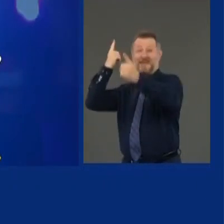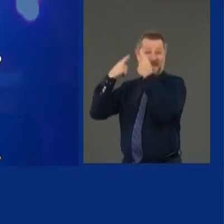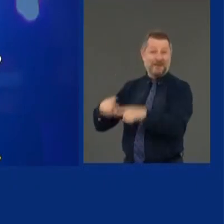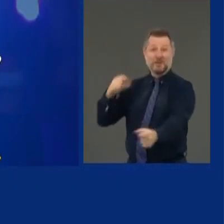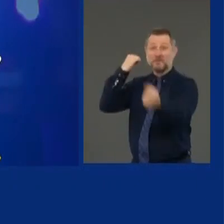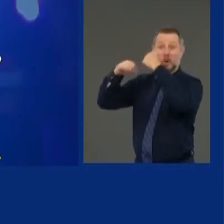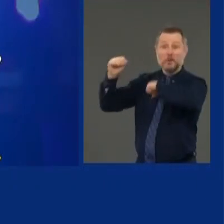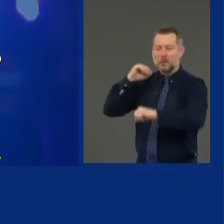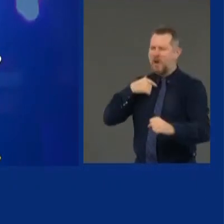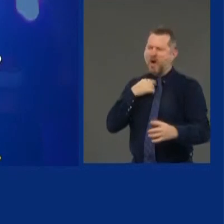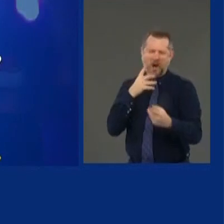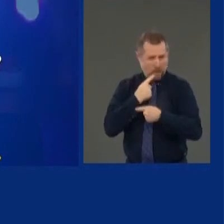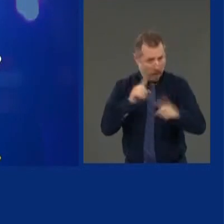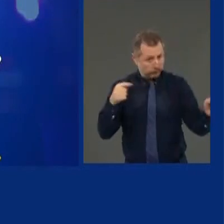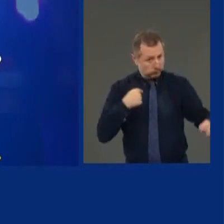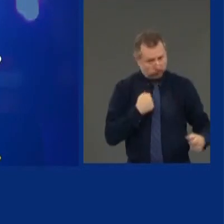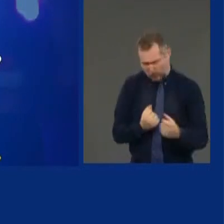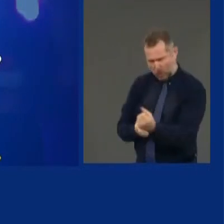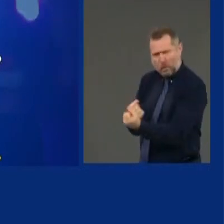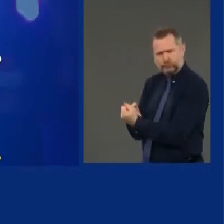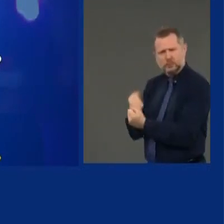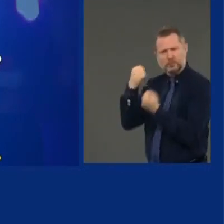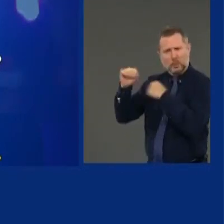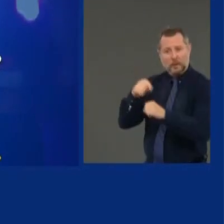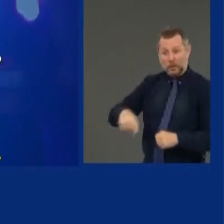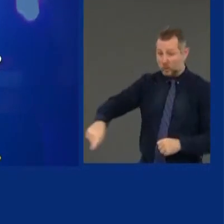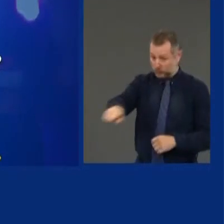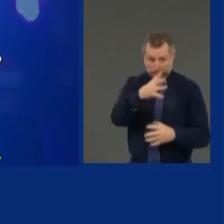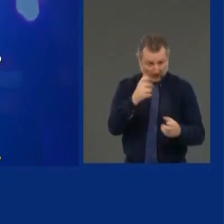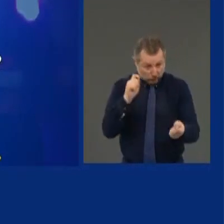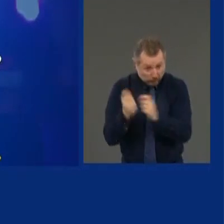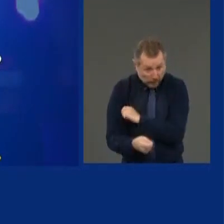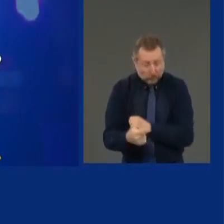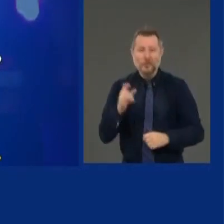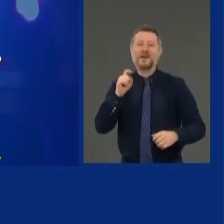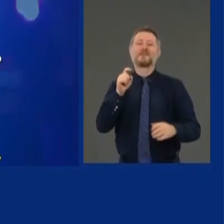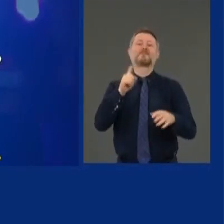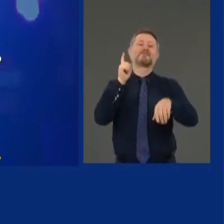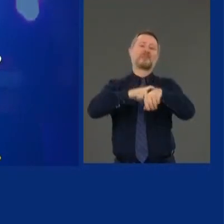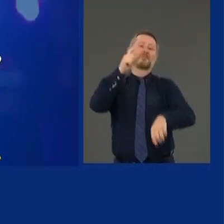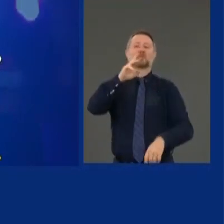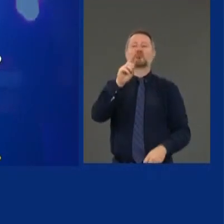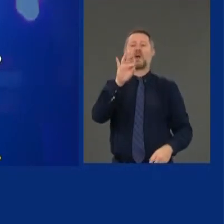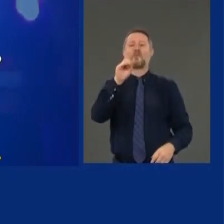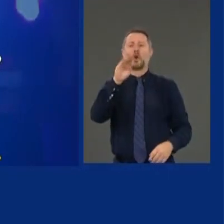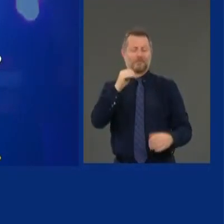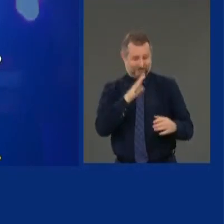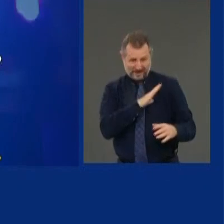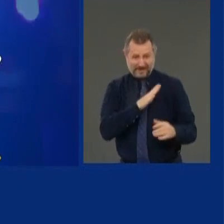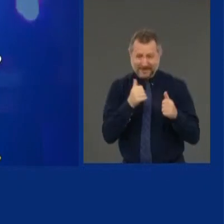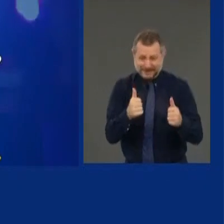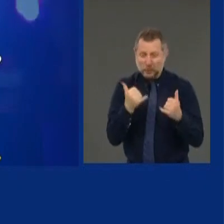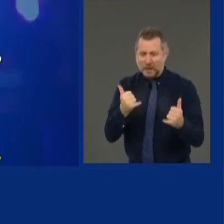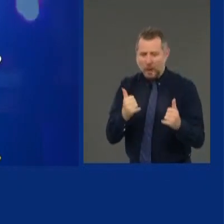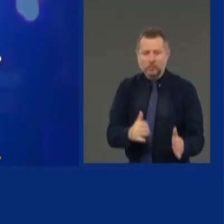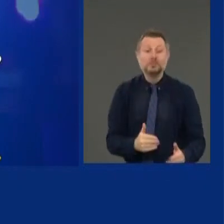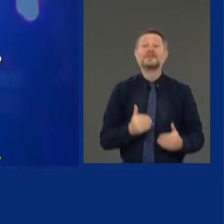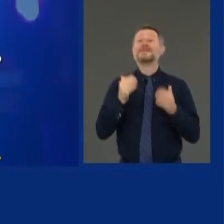OF WHICH I SAID I STAND WITH THE PROTESTERS, WE NEED TO CHANGE. WE NEED REFORM.